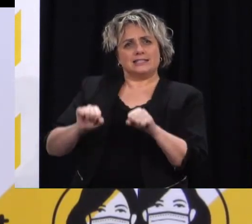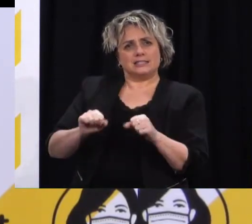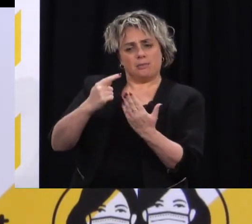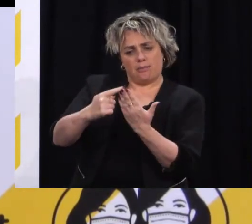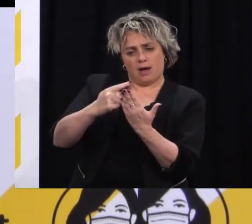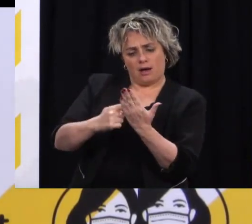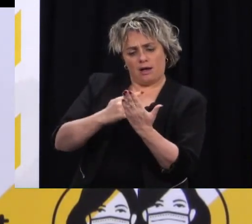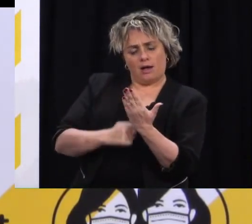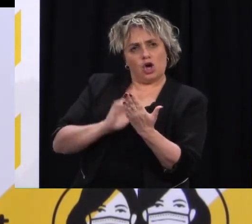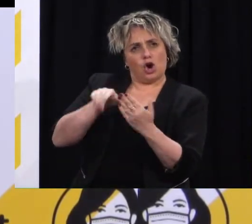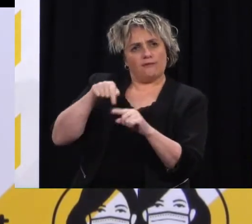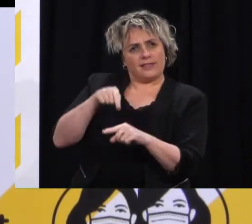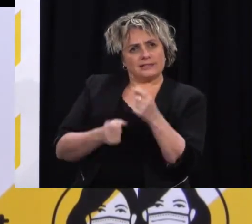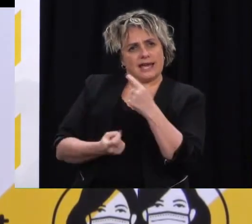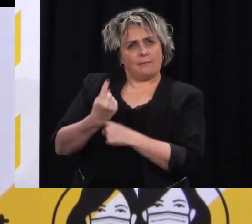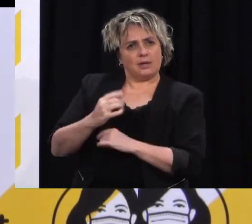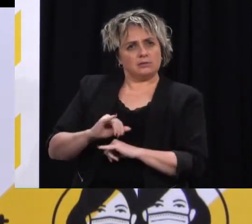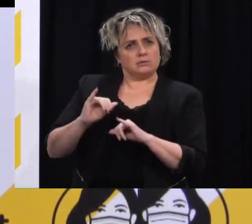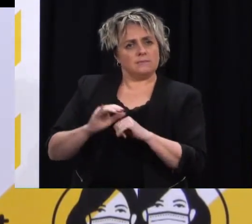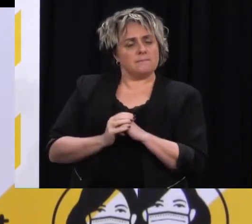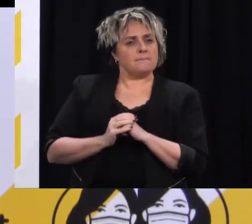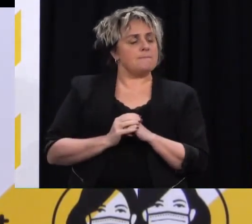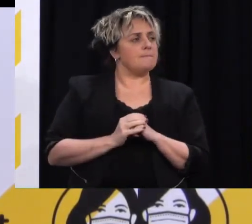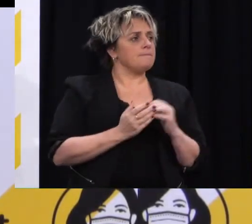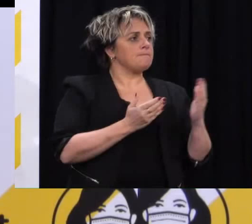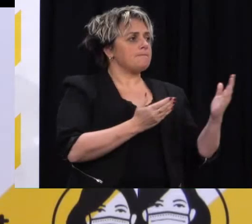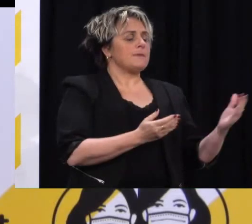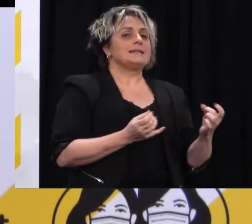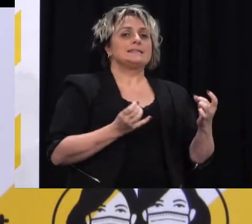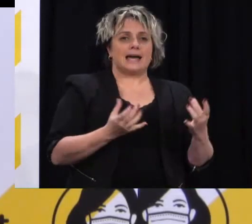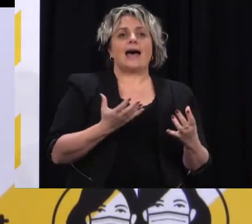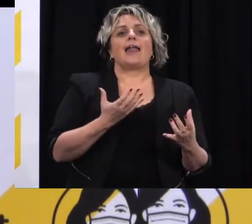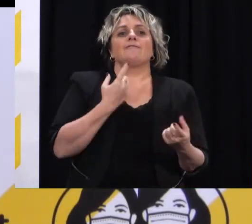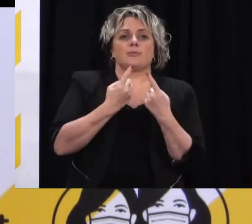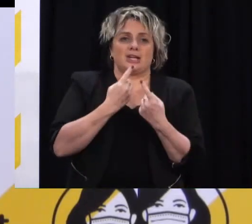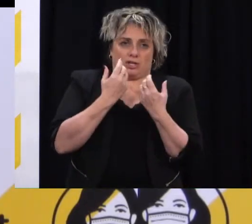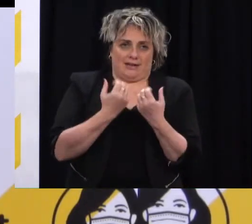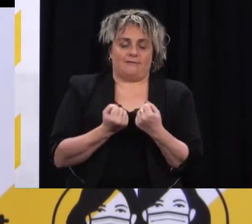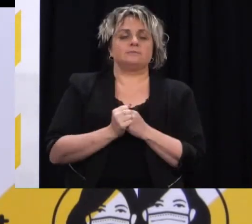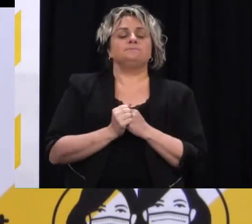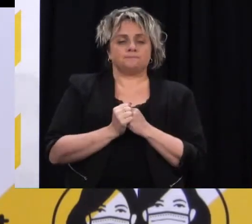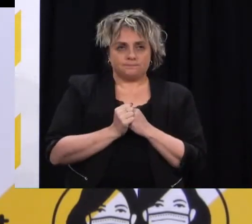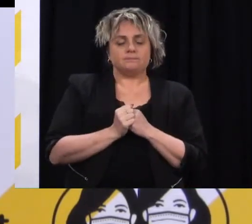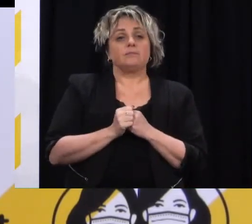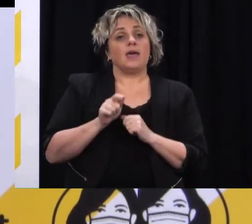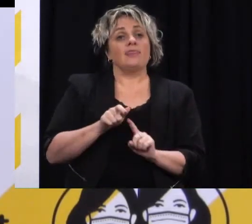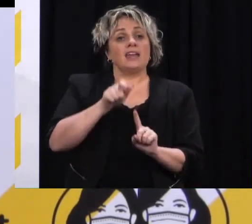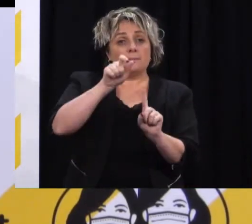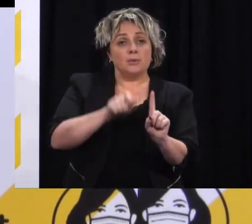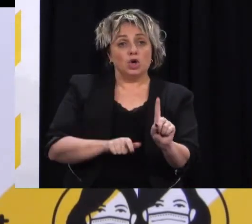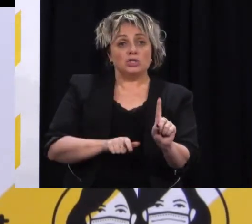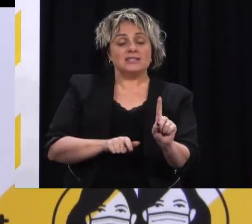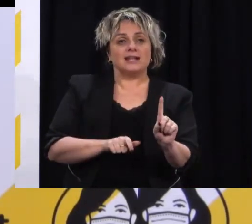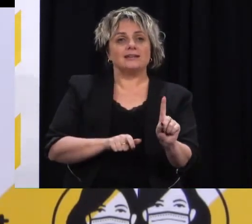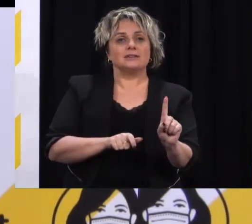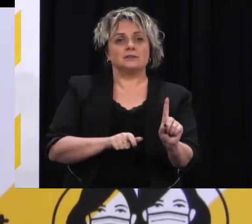COVID-19 at the Spring Hills Correctional Facility. Can you please confirm, A, if that's true, and B, what the protocol